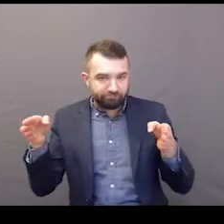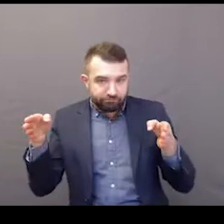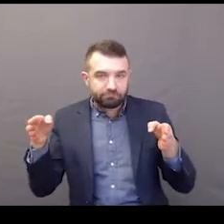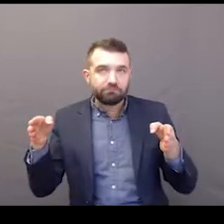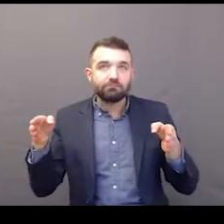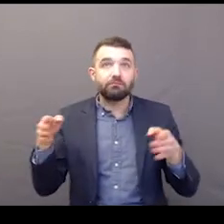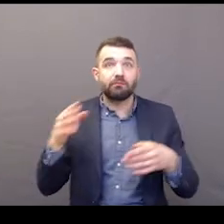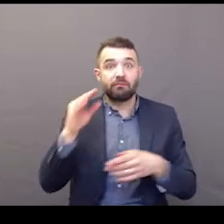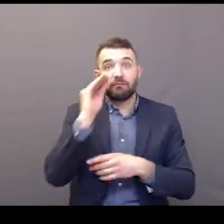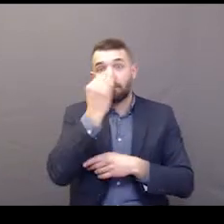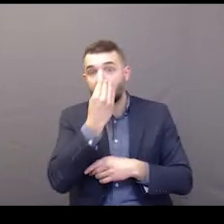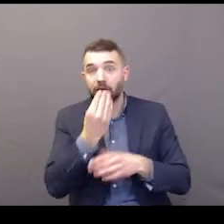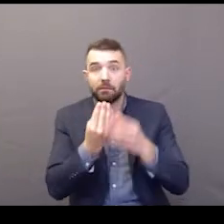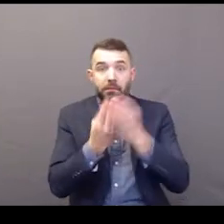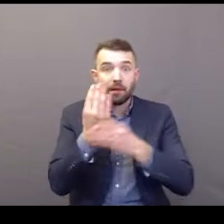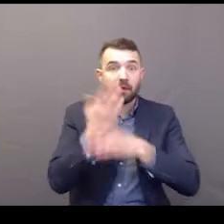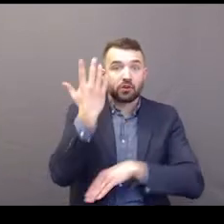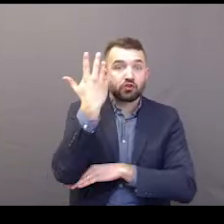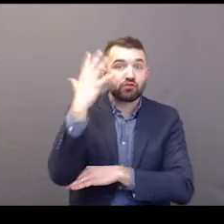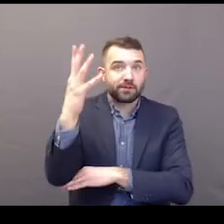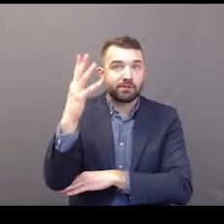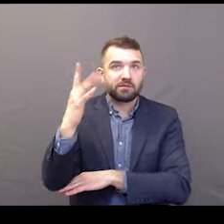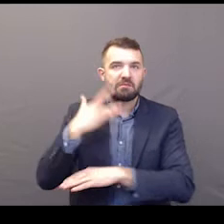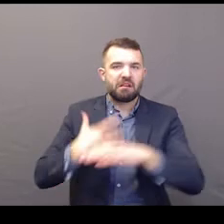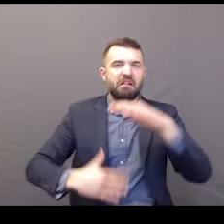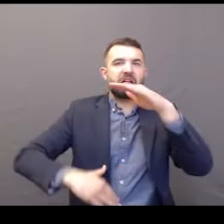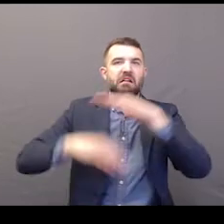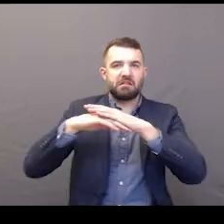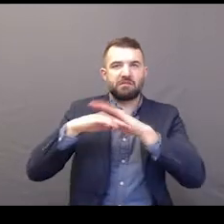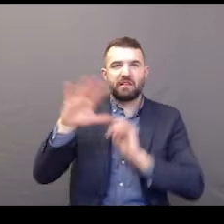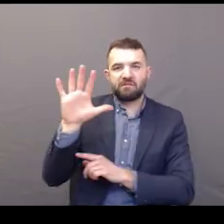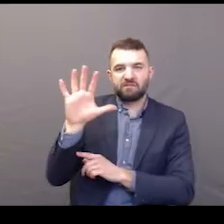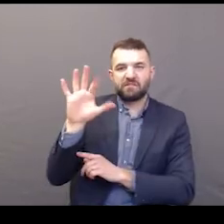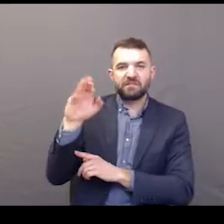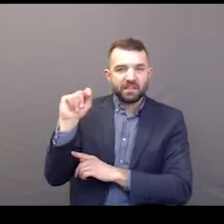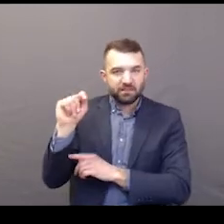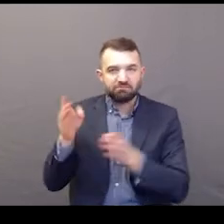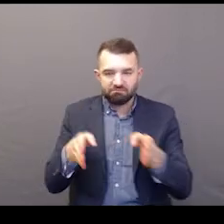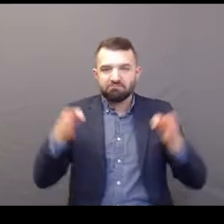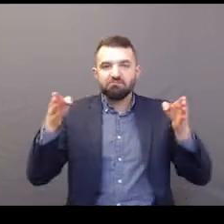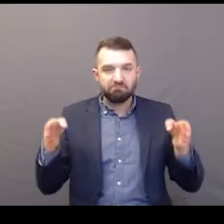up to five feet wide. This varies by city, and in some locations the planting strip may be narrower